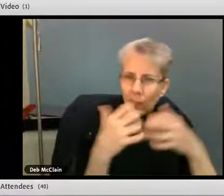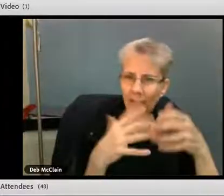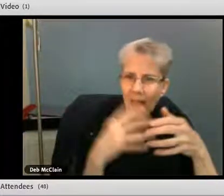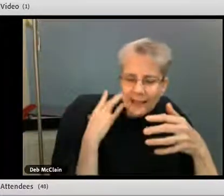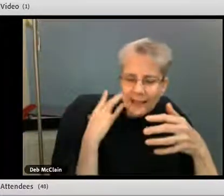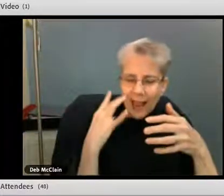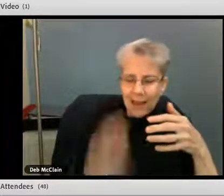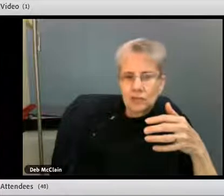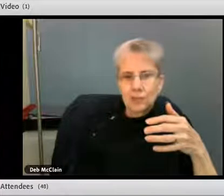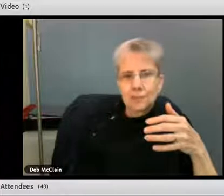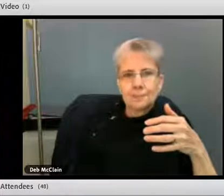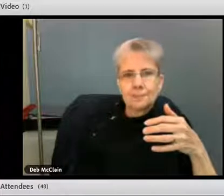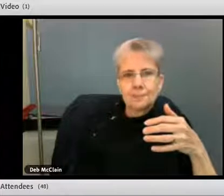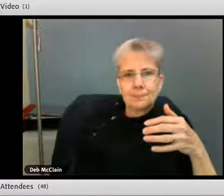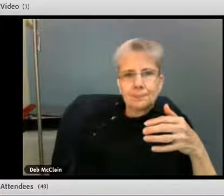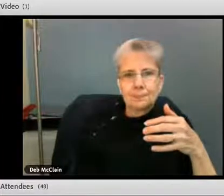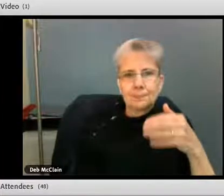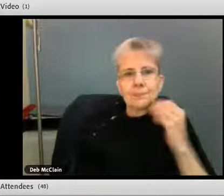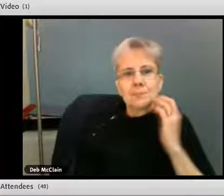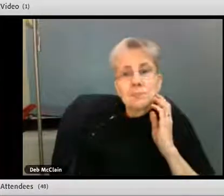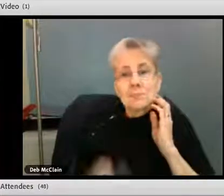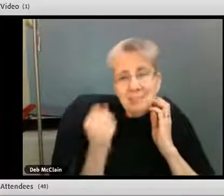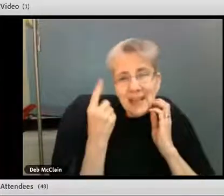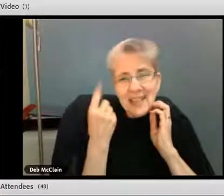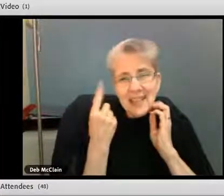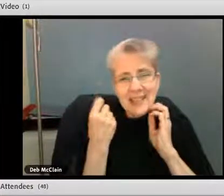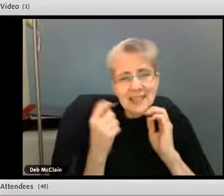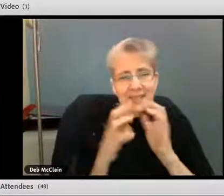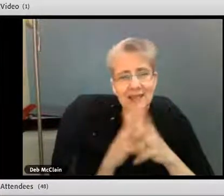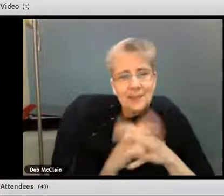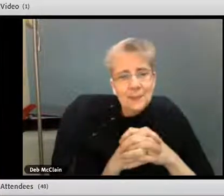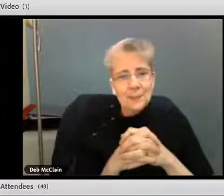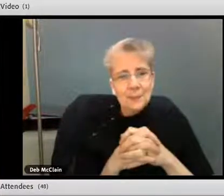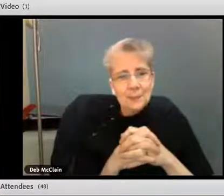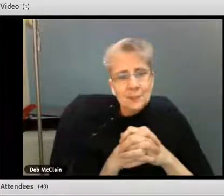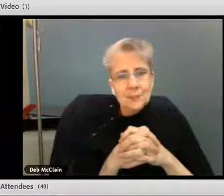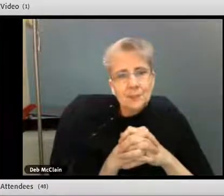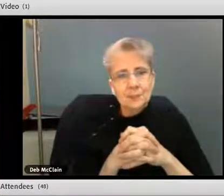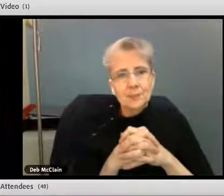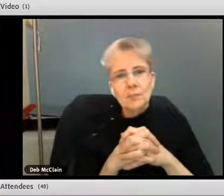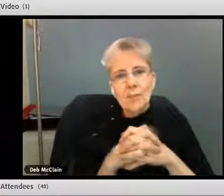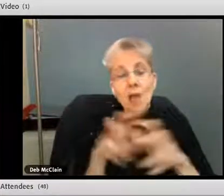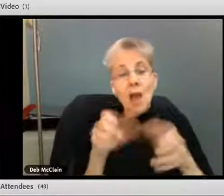Does that make sense? The other thing is to keep it short. It doesn't need to be long.